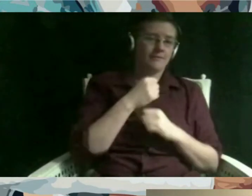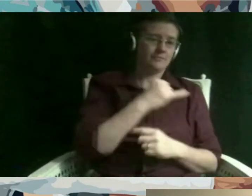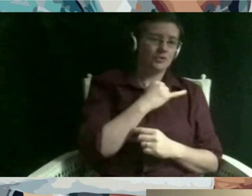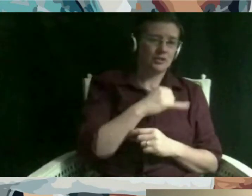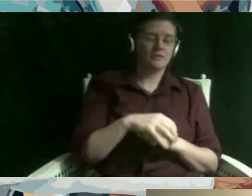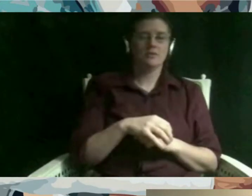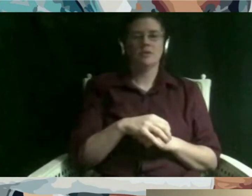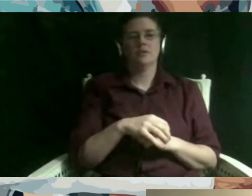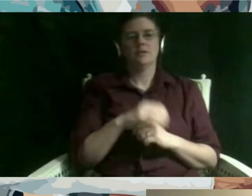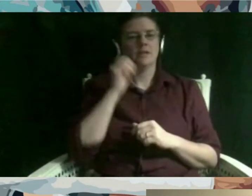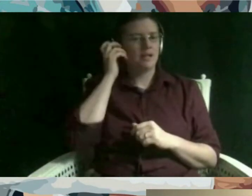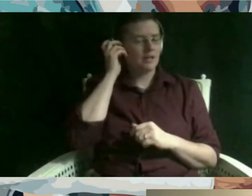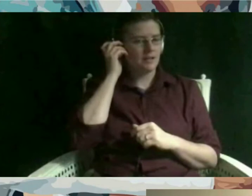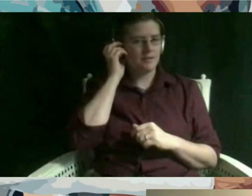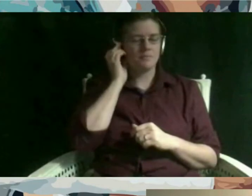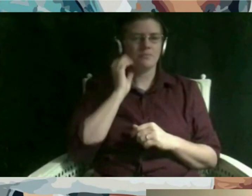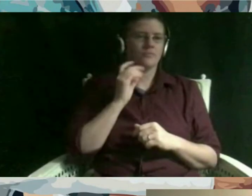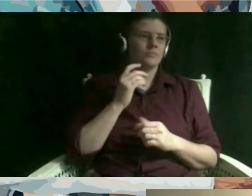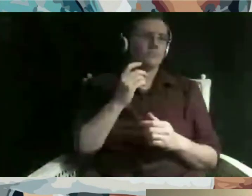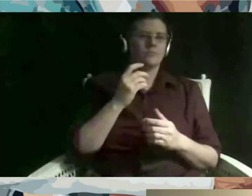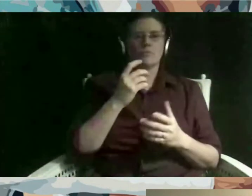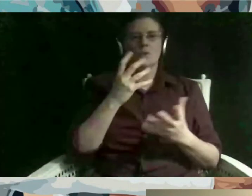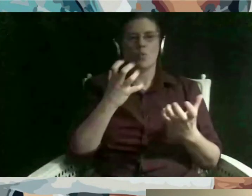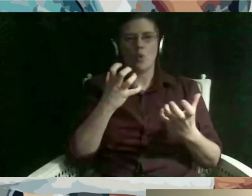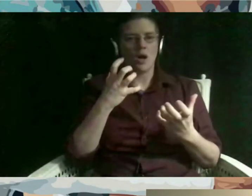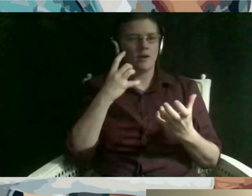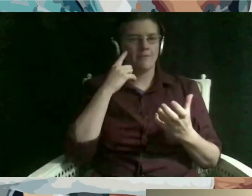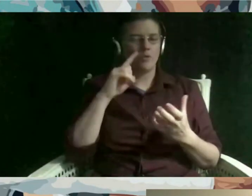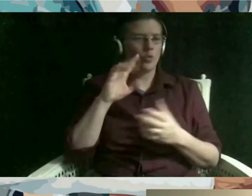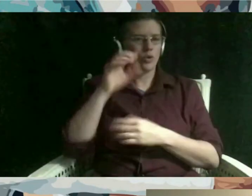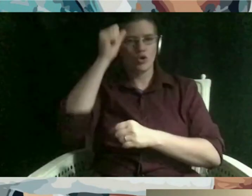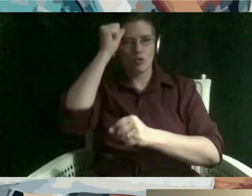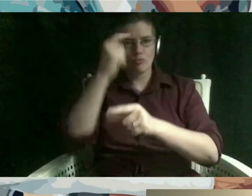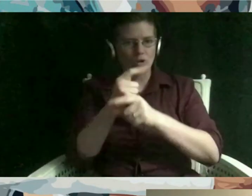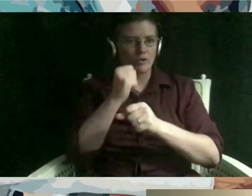which you want for yourself islam one for your brother and sister what you want for yourself